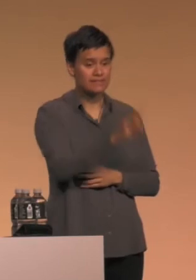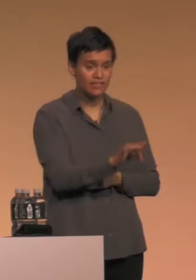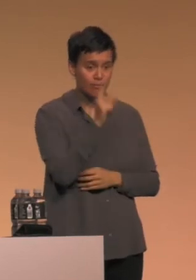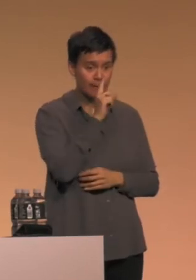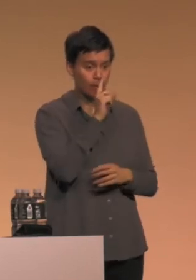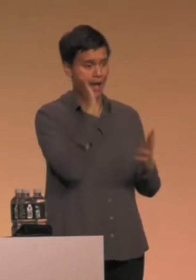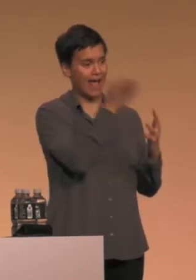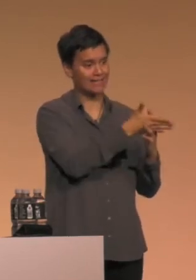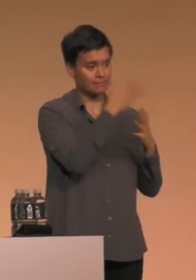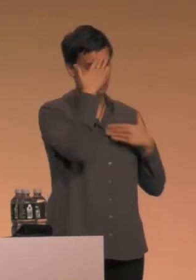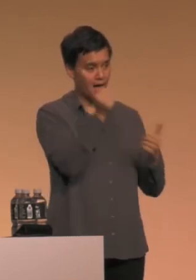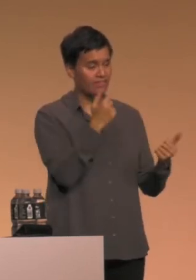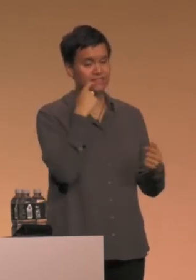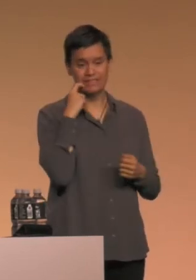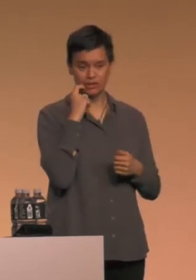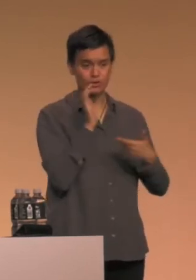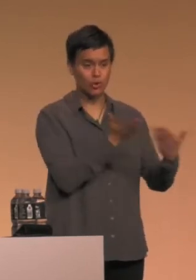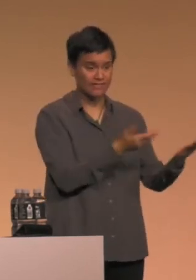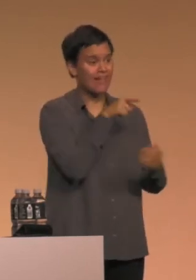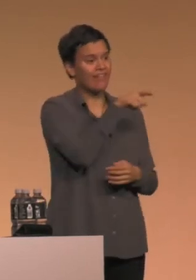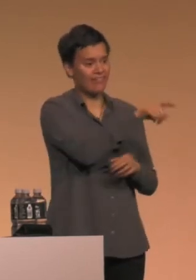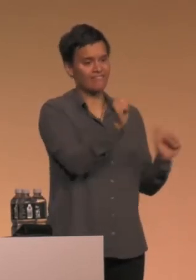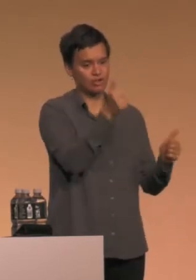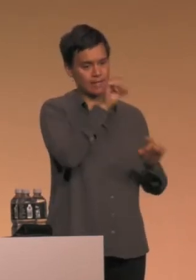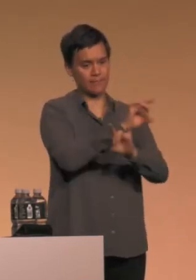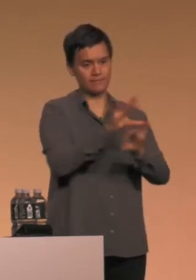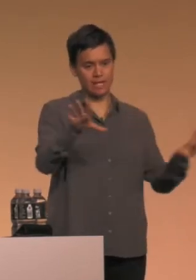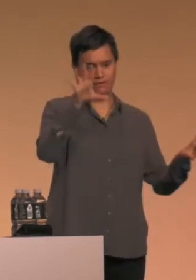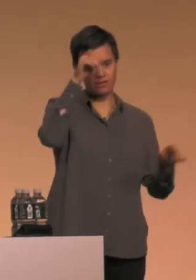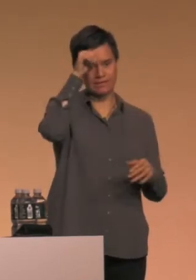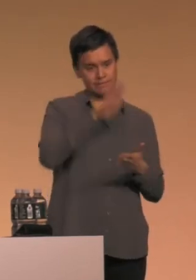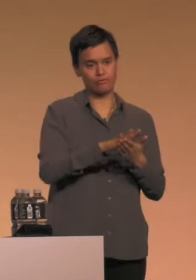services have some form of trauma.